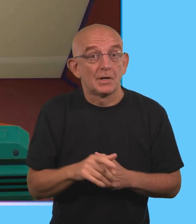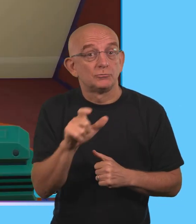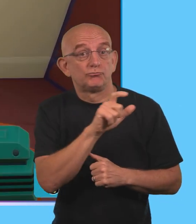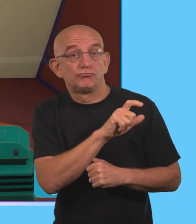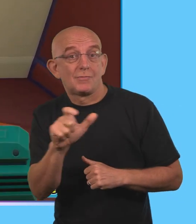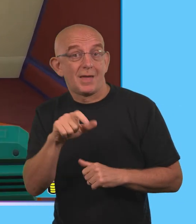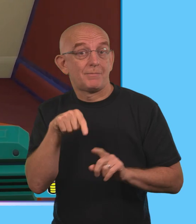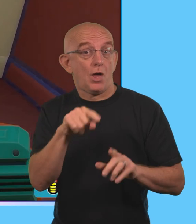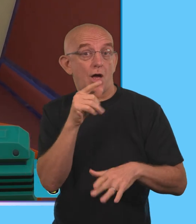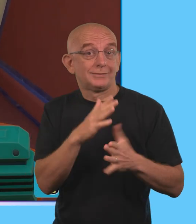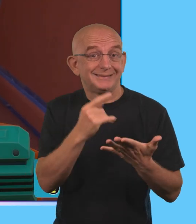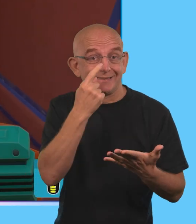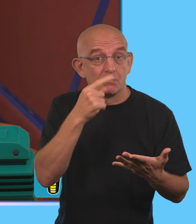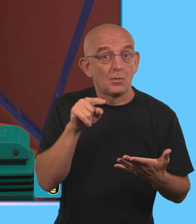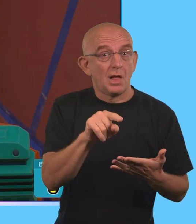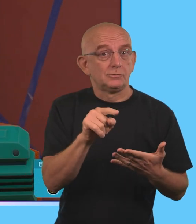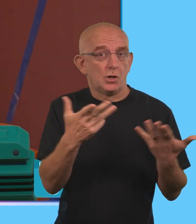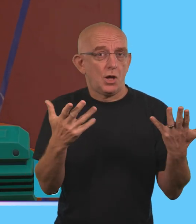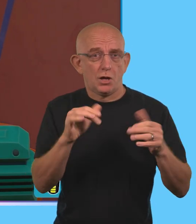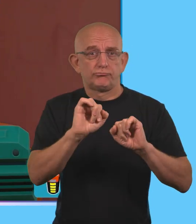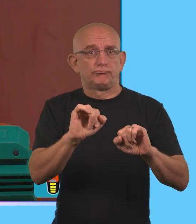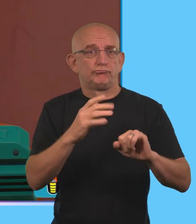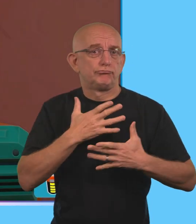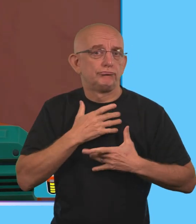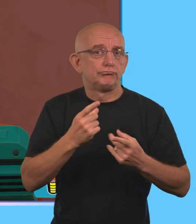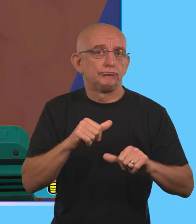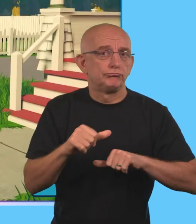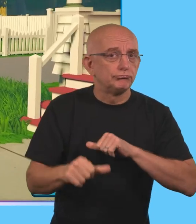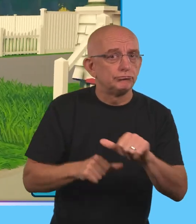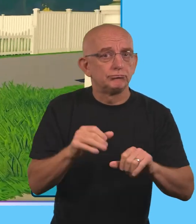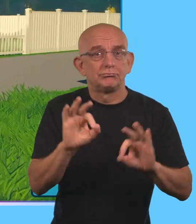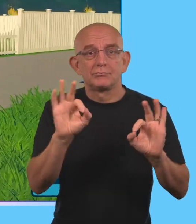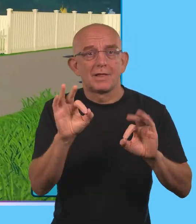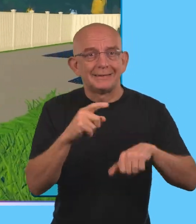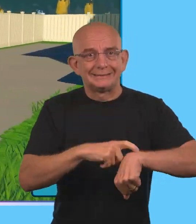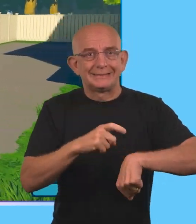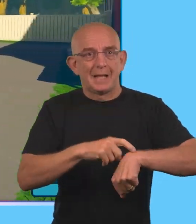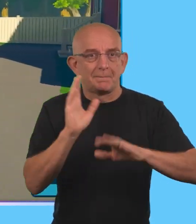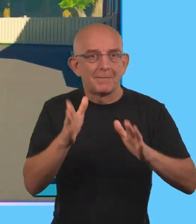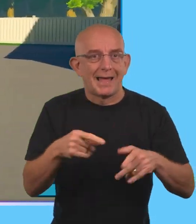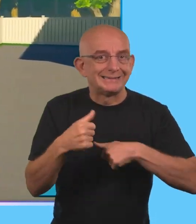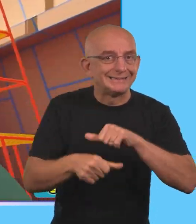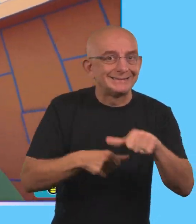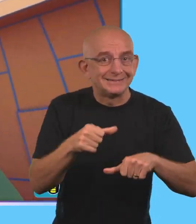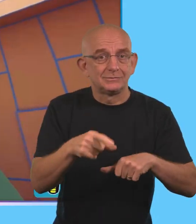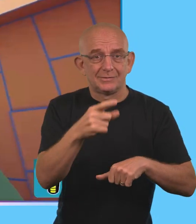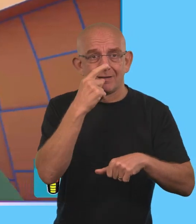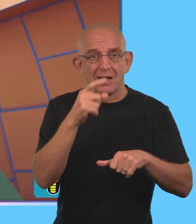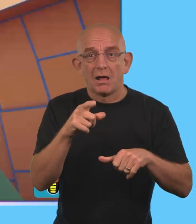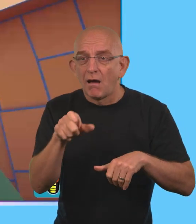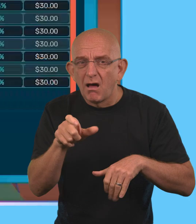In Spray Paint Simulator, complete jobs at your own pace. There are no time penalties, and you can leave a job at any